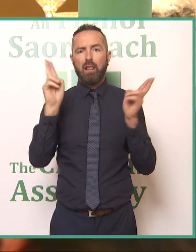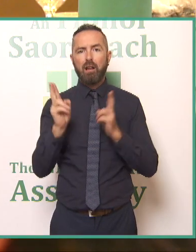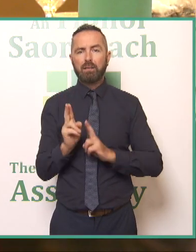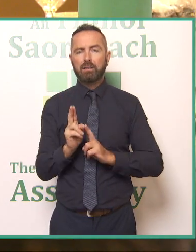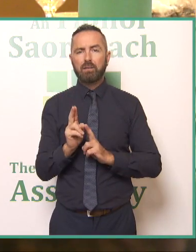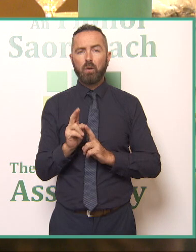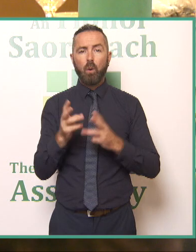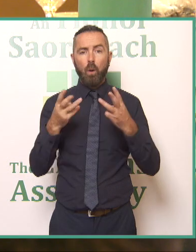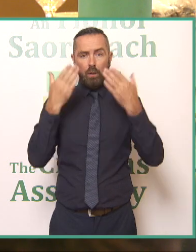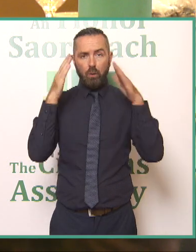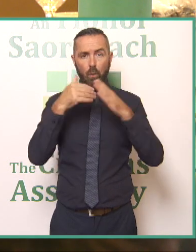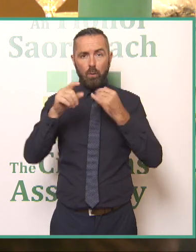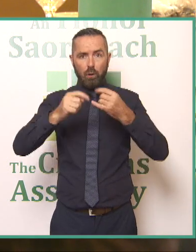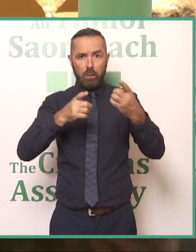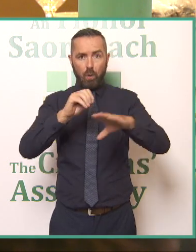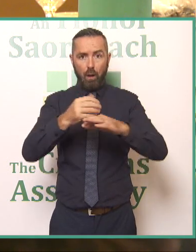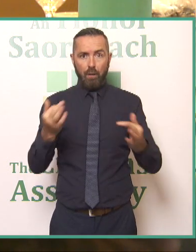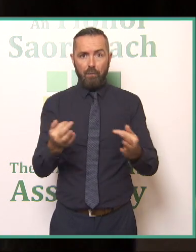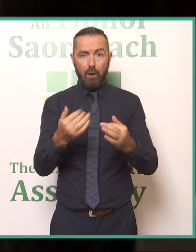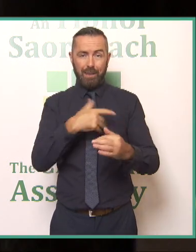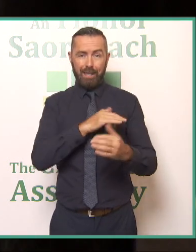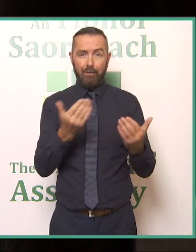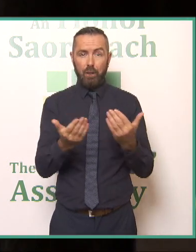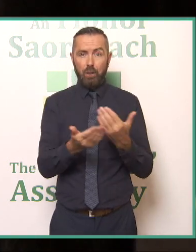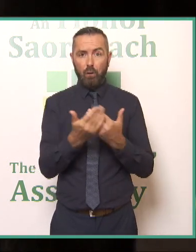to embrace and our Farmers was as a young farmer very conscious that we're going to be the future